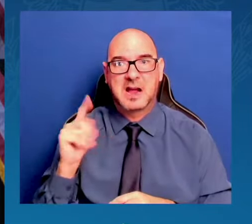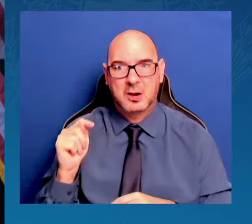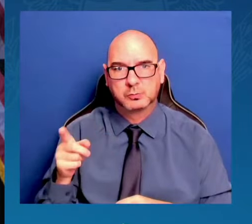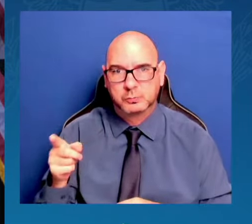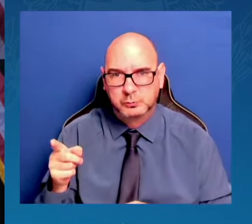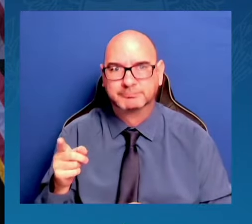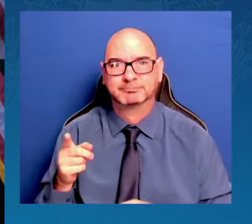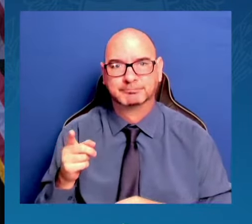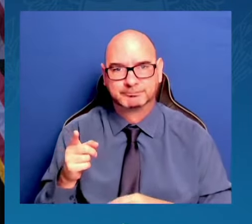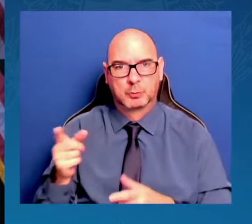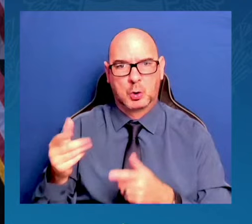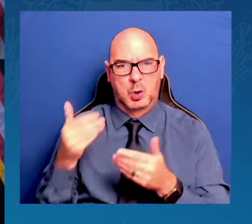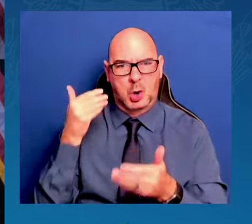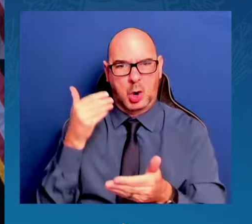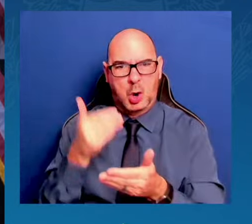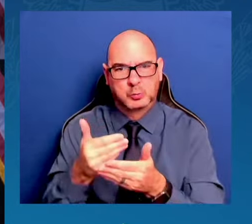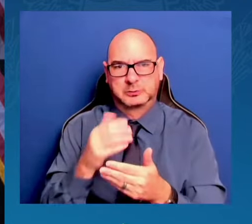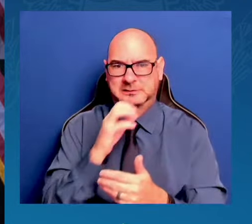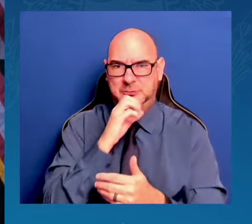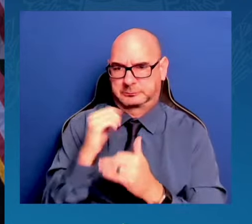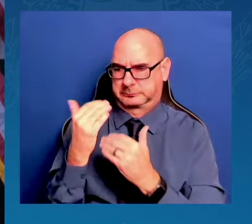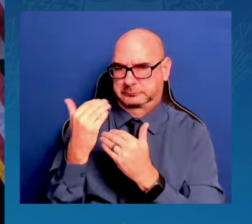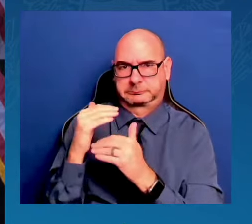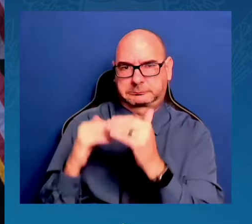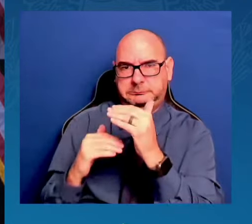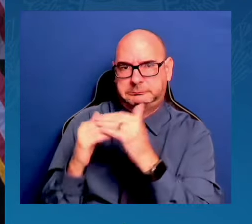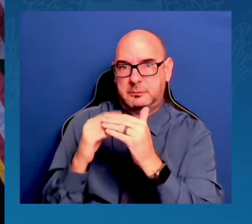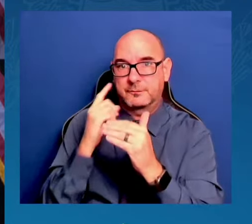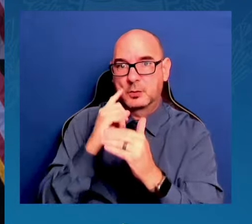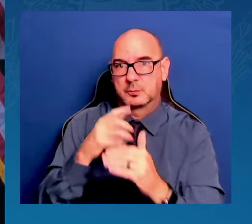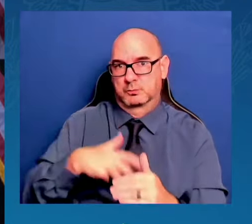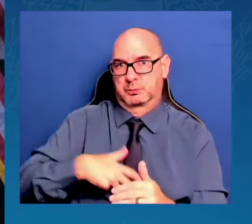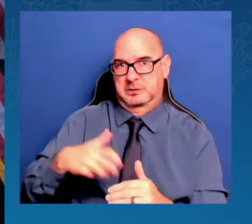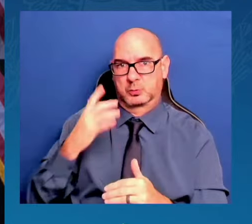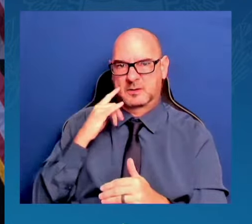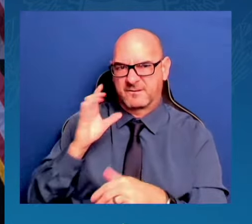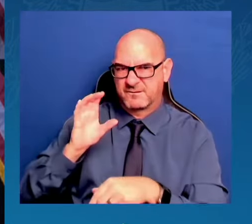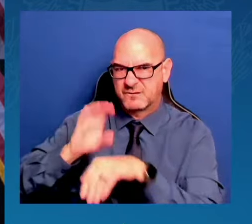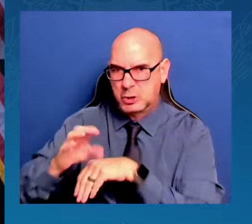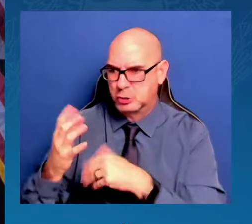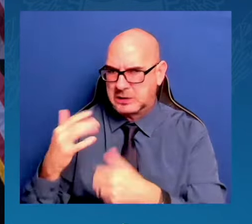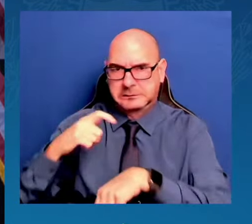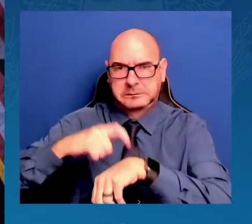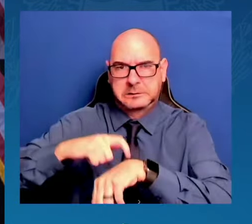because of Florida's forced waiting period. I could not give her the care that she needed that day.